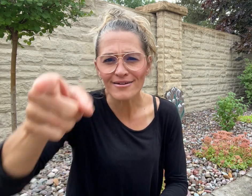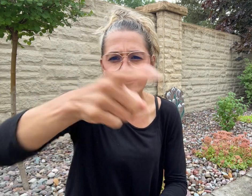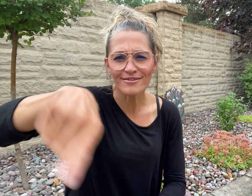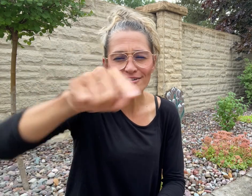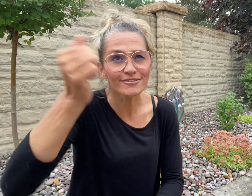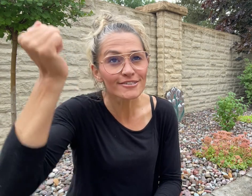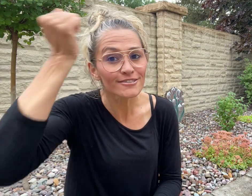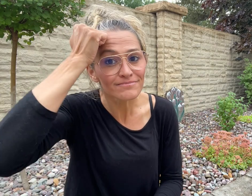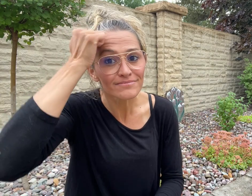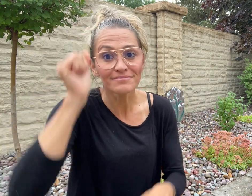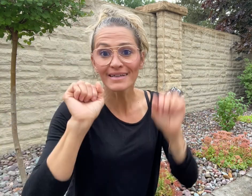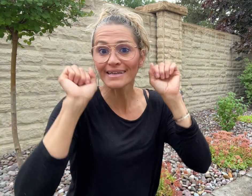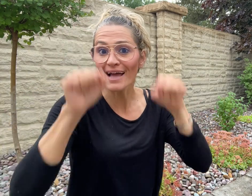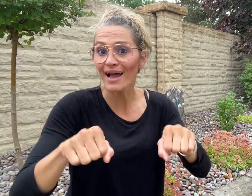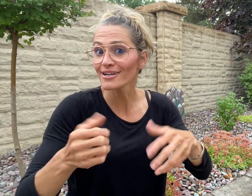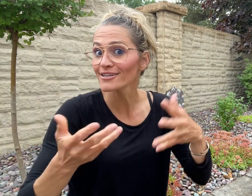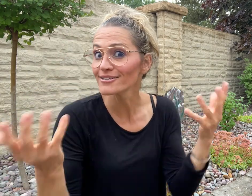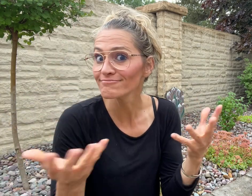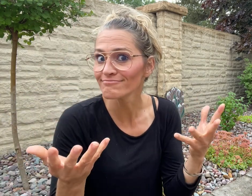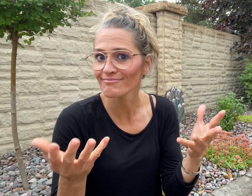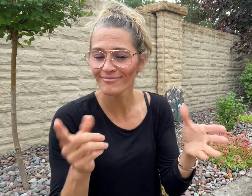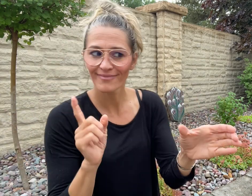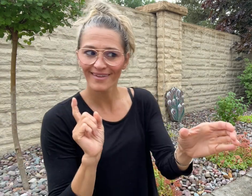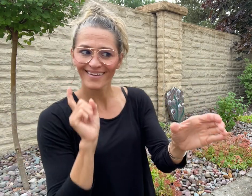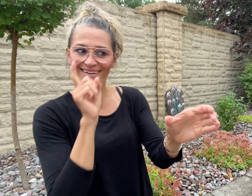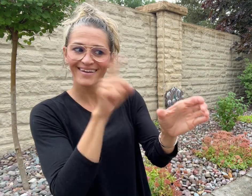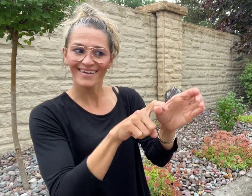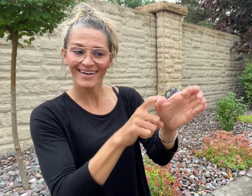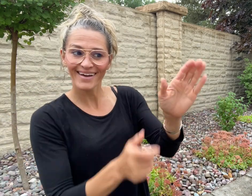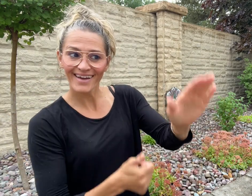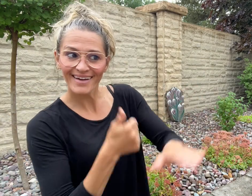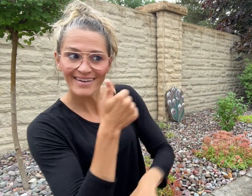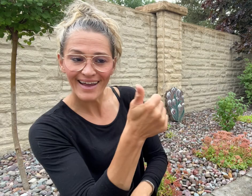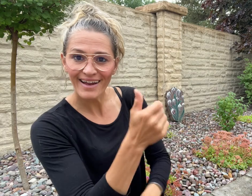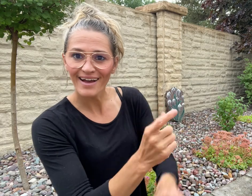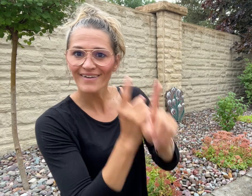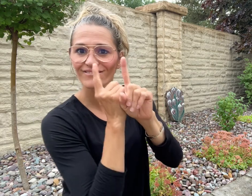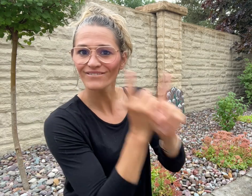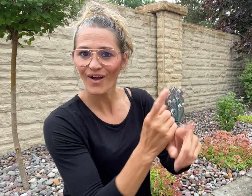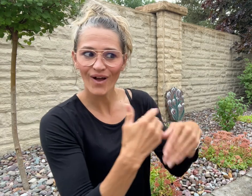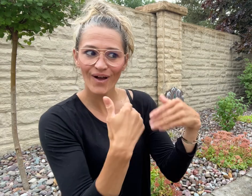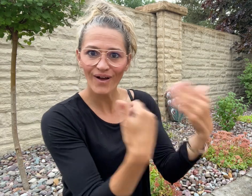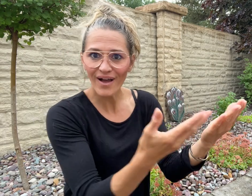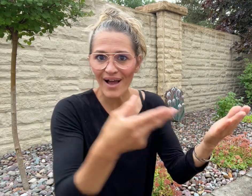Don’t forget to subscribe, like, and follow